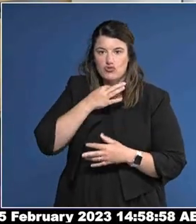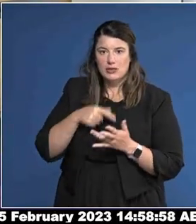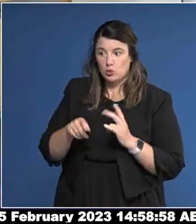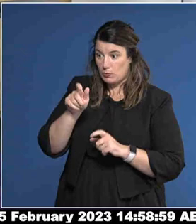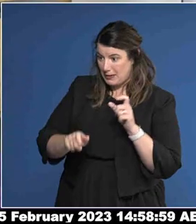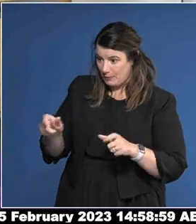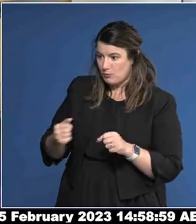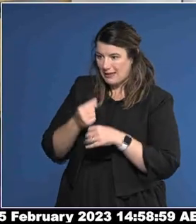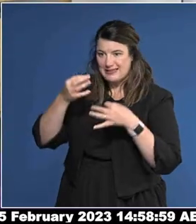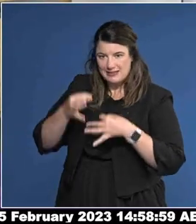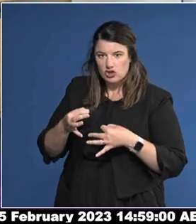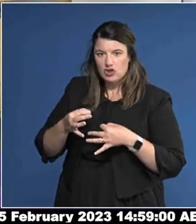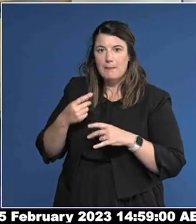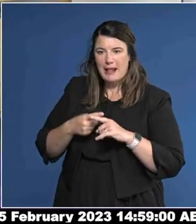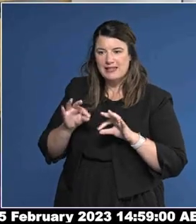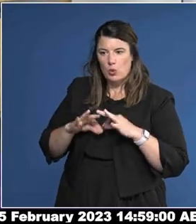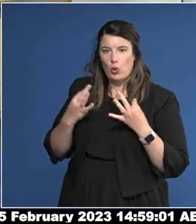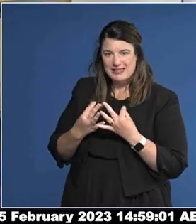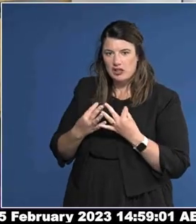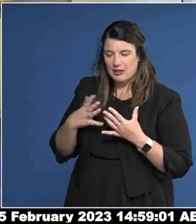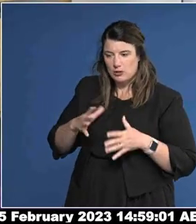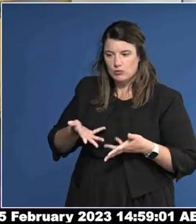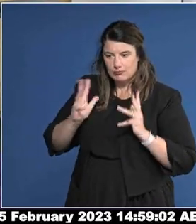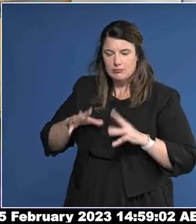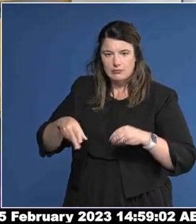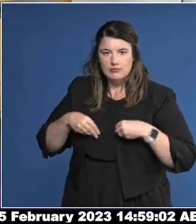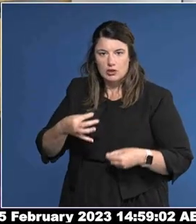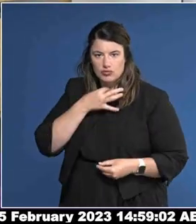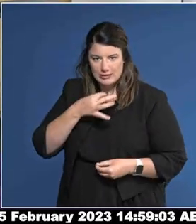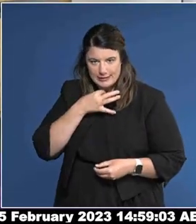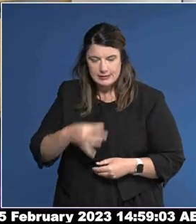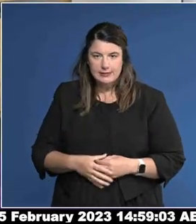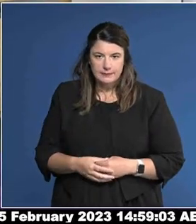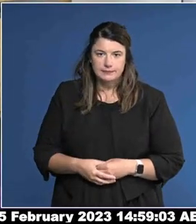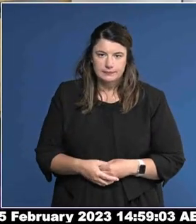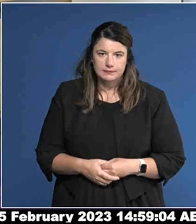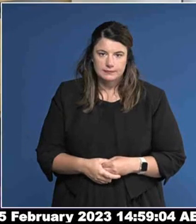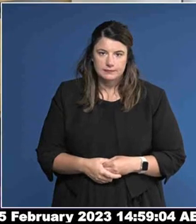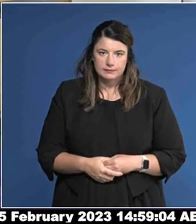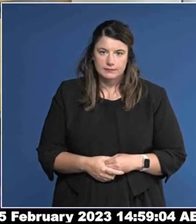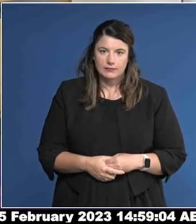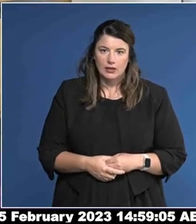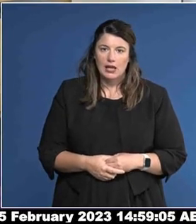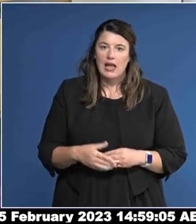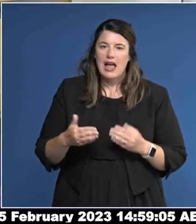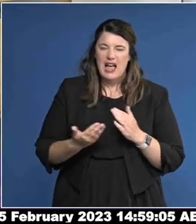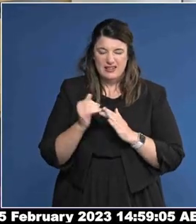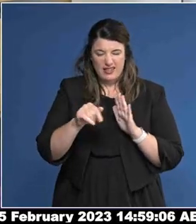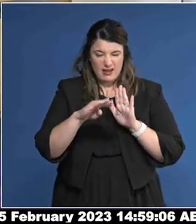And obviously all organisations have got the reporting obligations under the practice standards, the code of conduct.